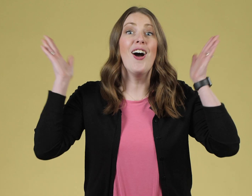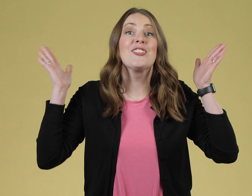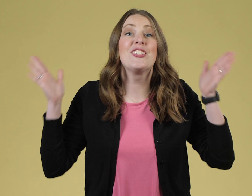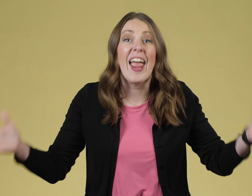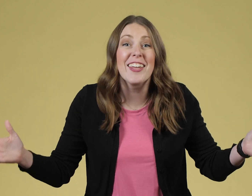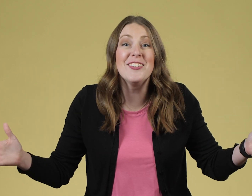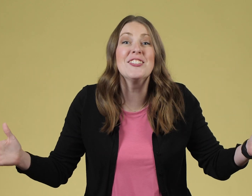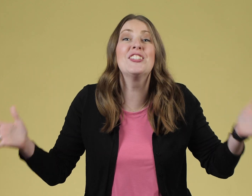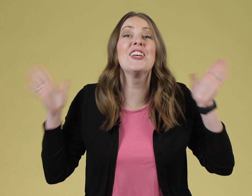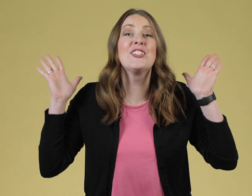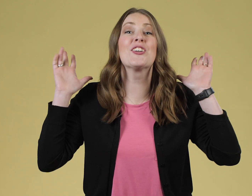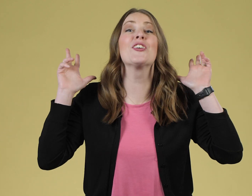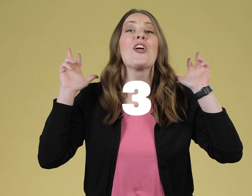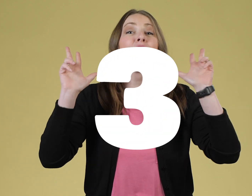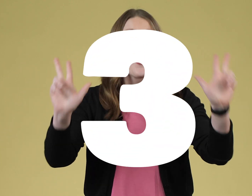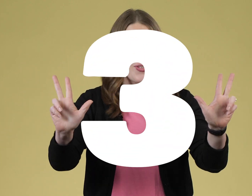Our channel just turned three.